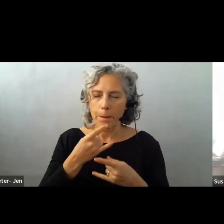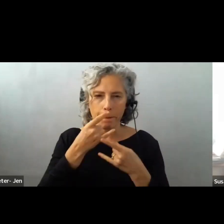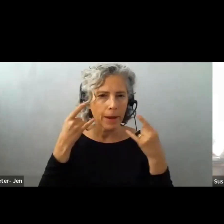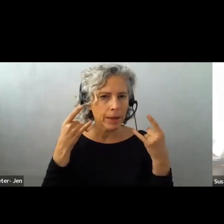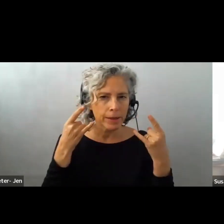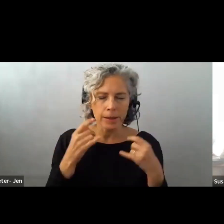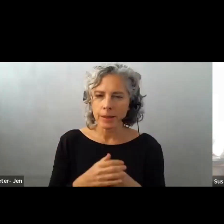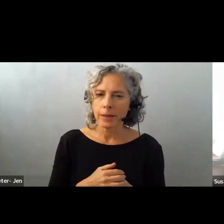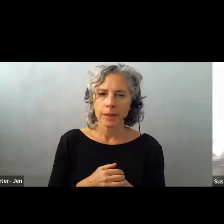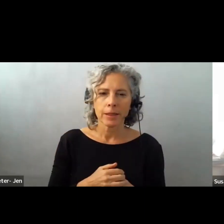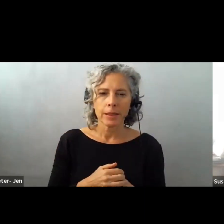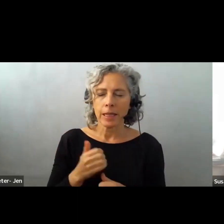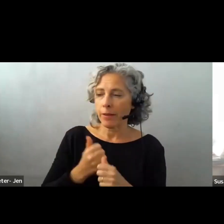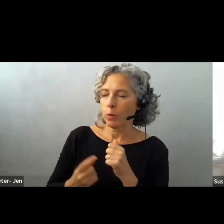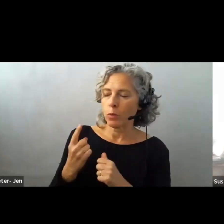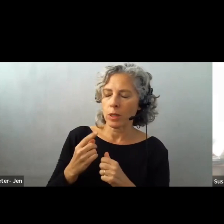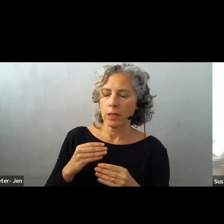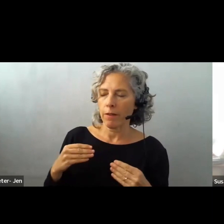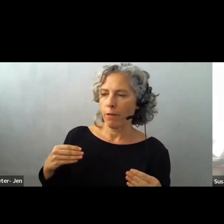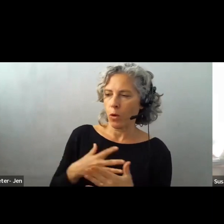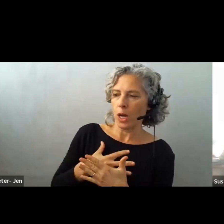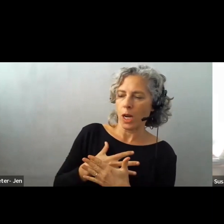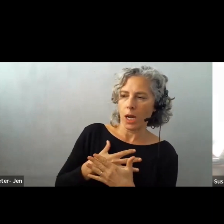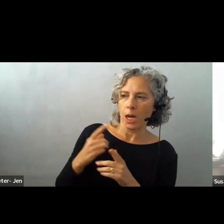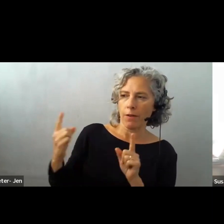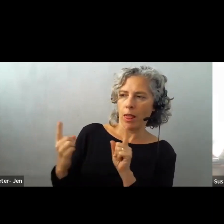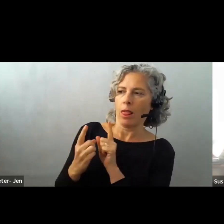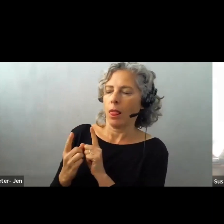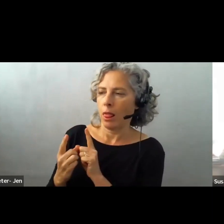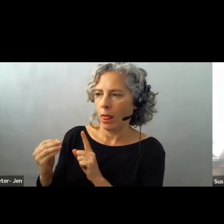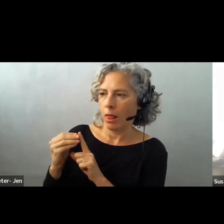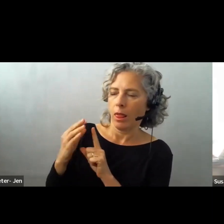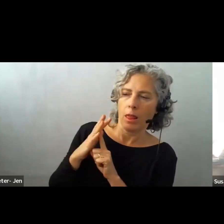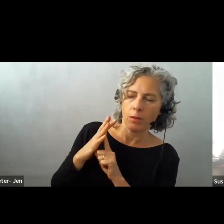since everyone is afraid of exposure, that limited his